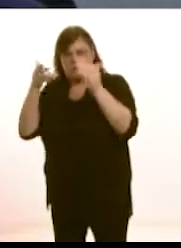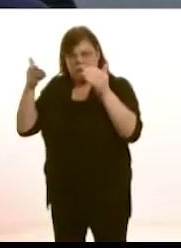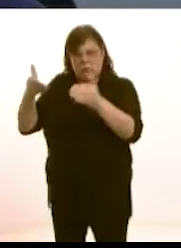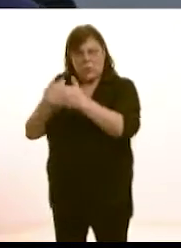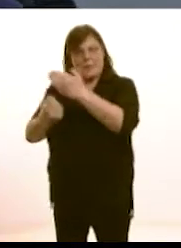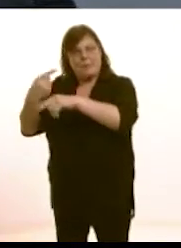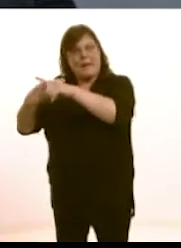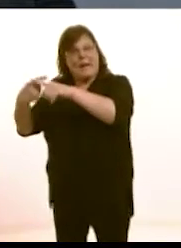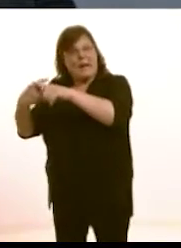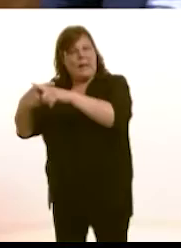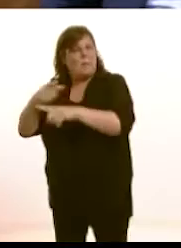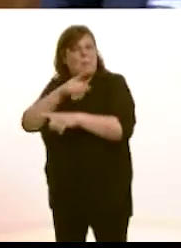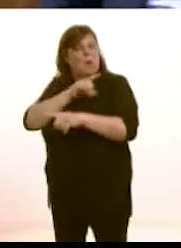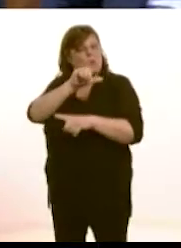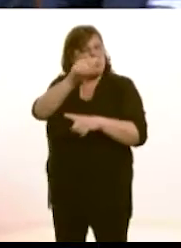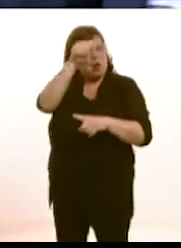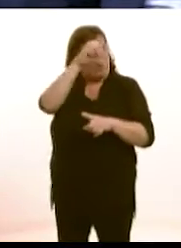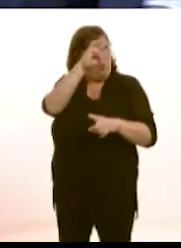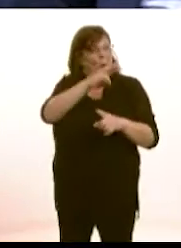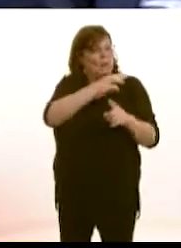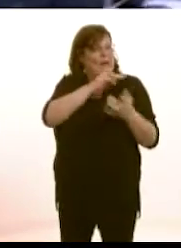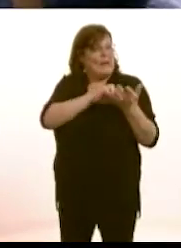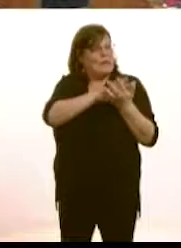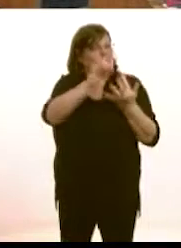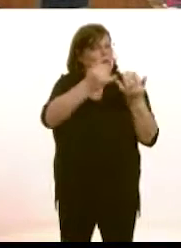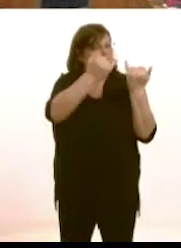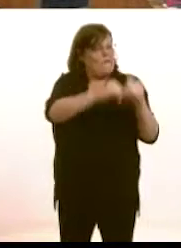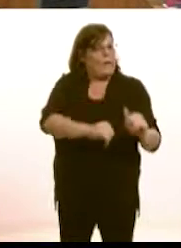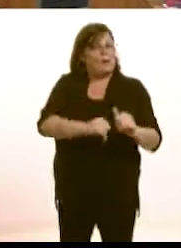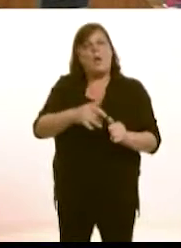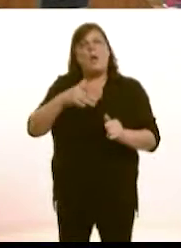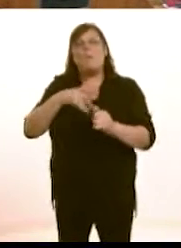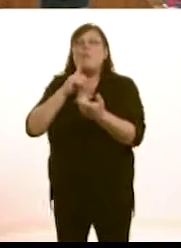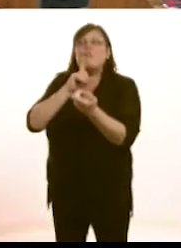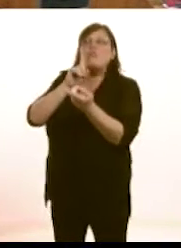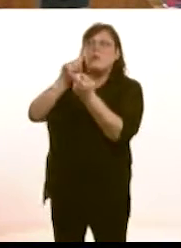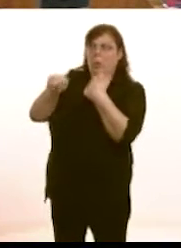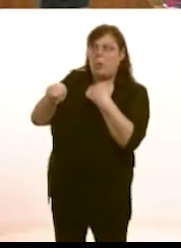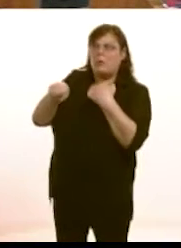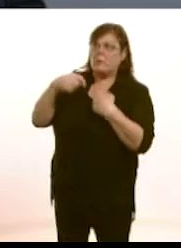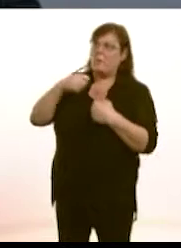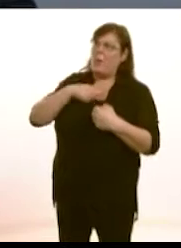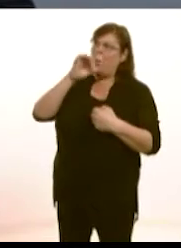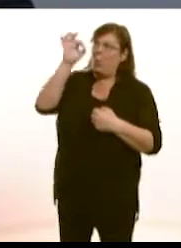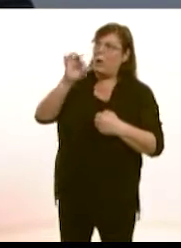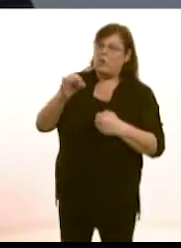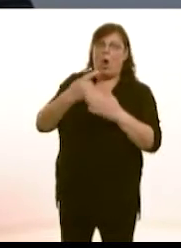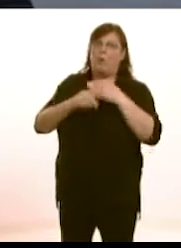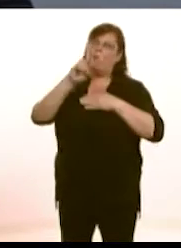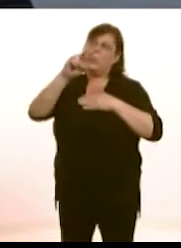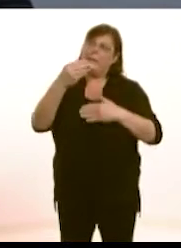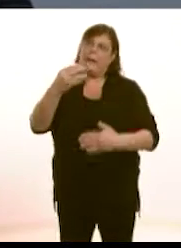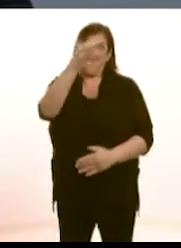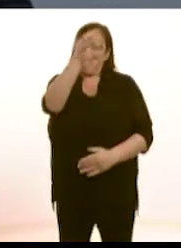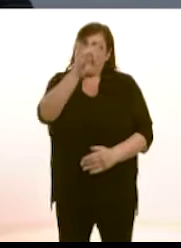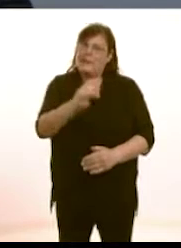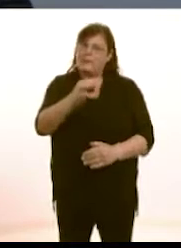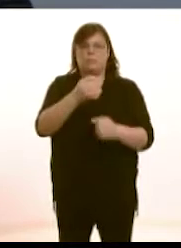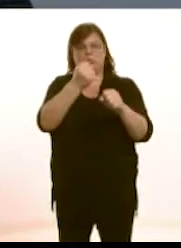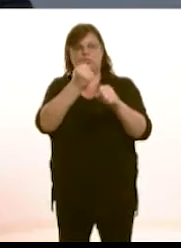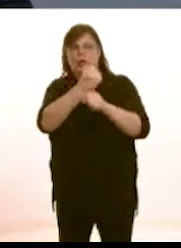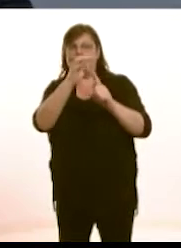So, let me give him the answer to my original question: only 29 per cent of GP surgeries